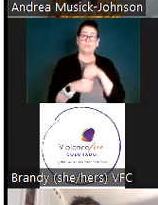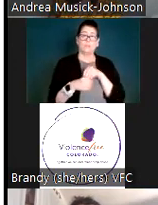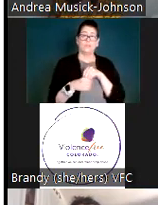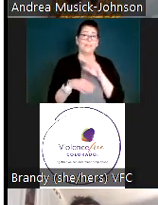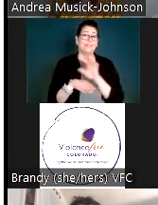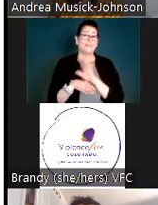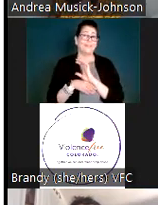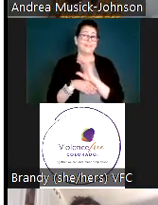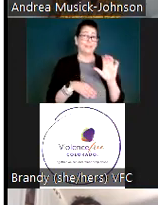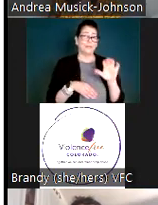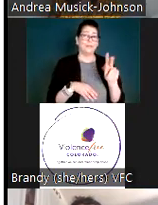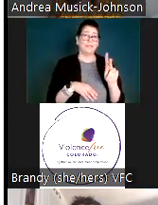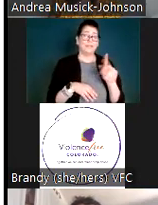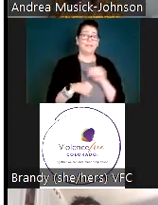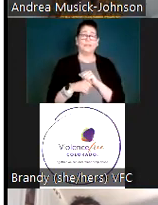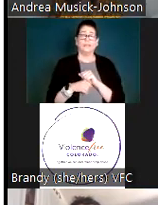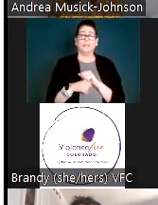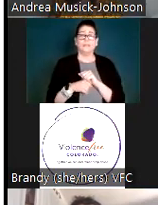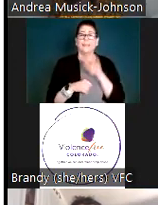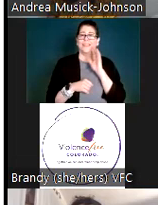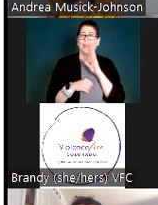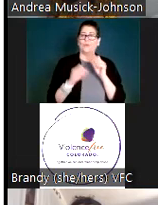afterwards in our follow up email. And that'll come out some time next week.